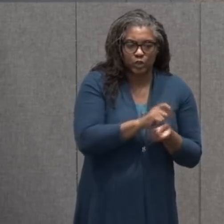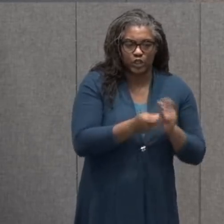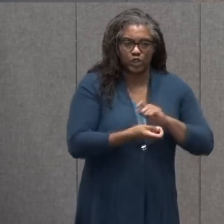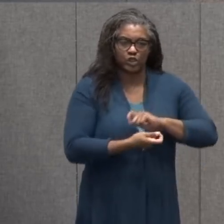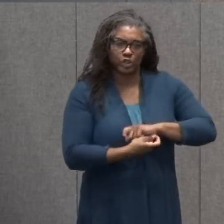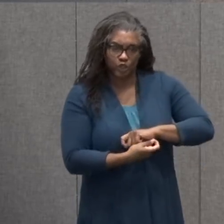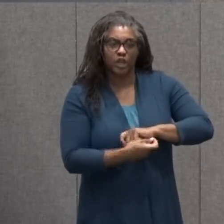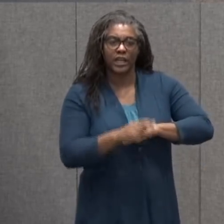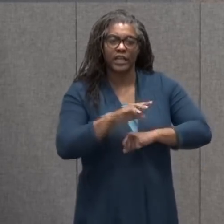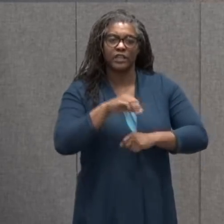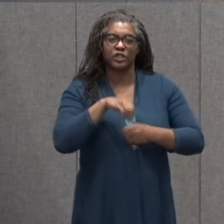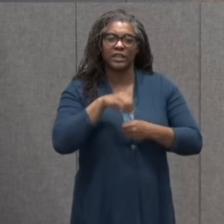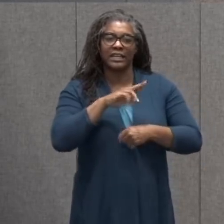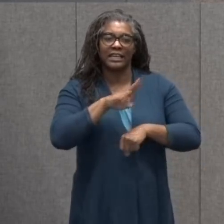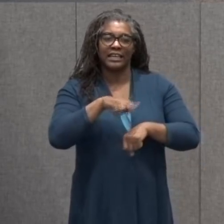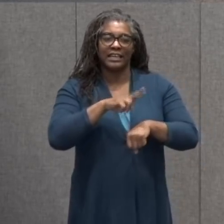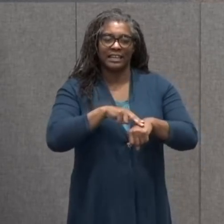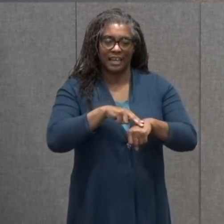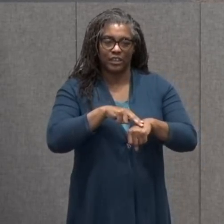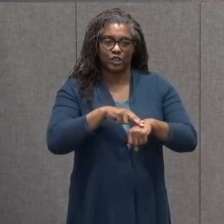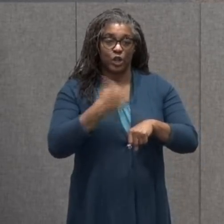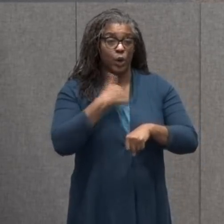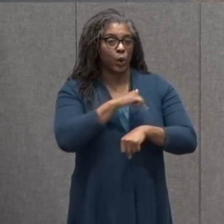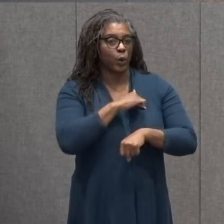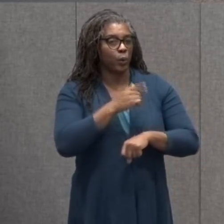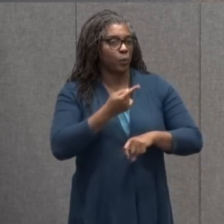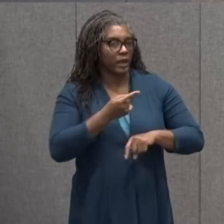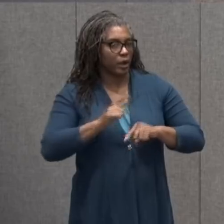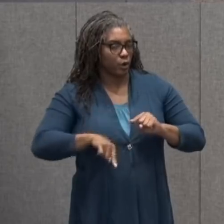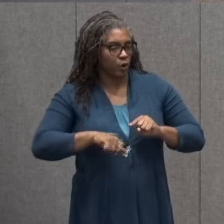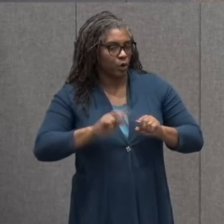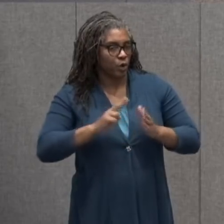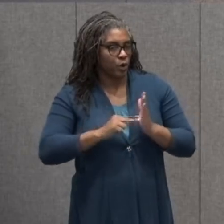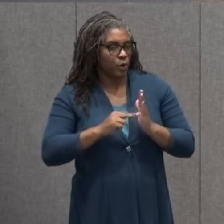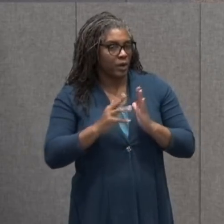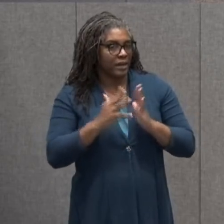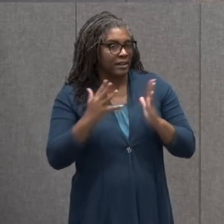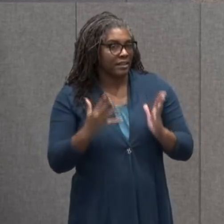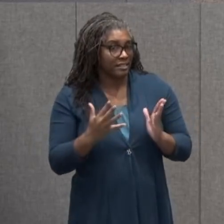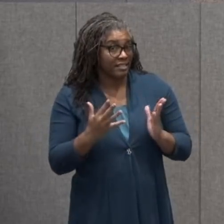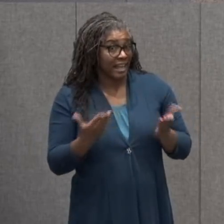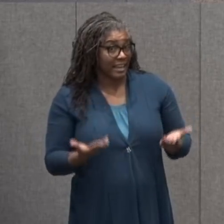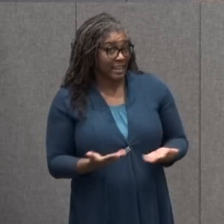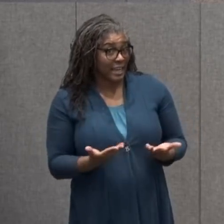together, but I bet you can do some of your own research about weather, and how it affects us.